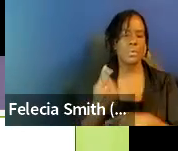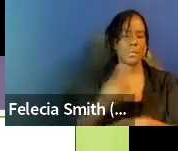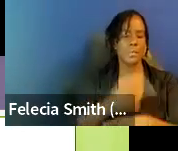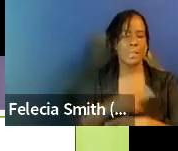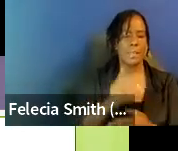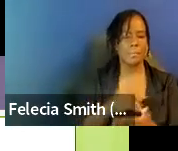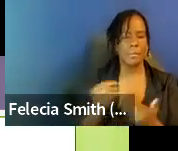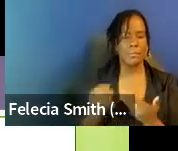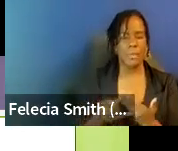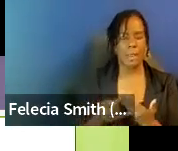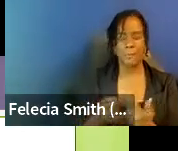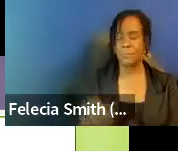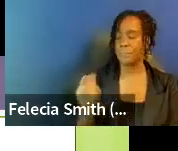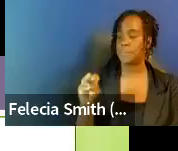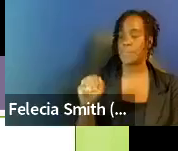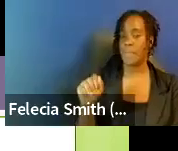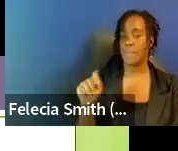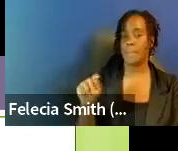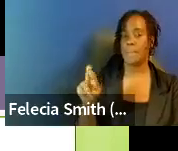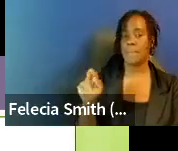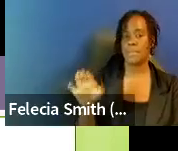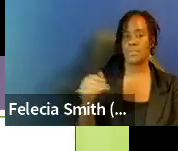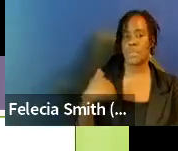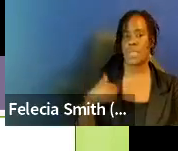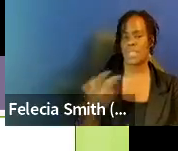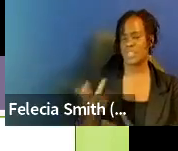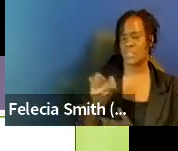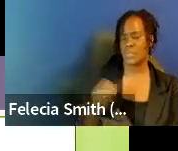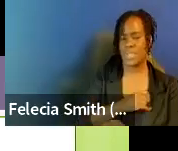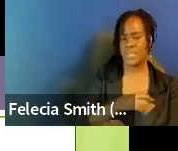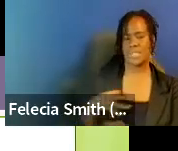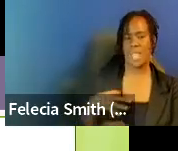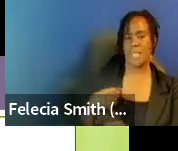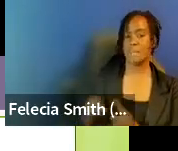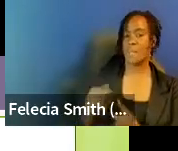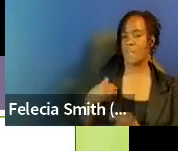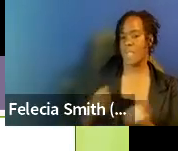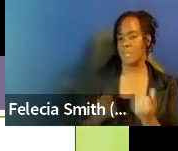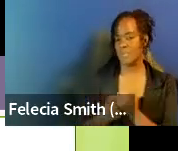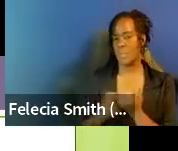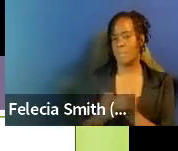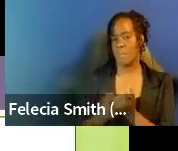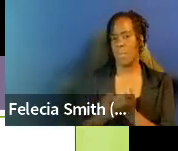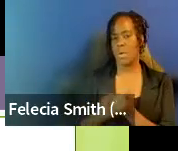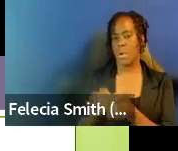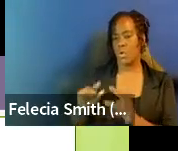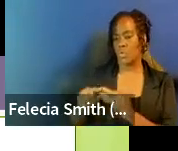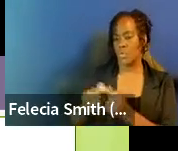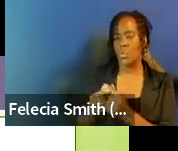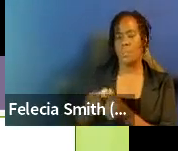of those living in congregate care settings like skilled nursing facilities, rehab facilities and adult day